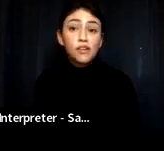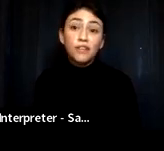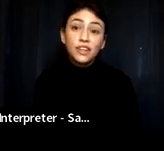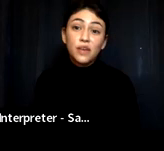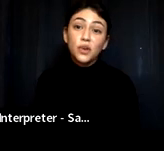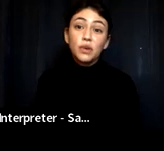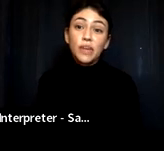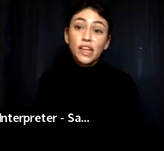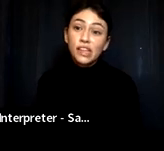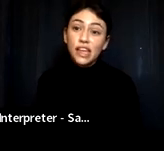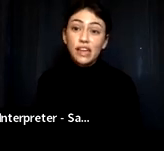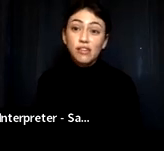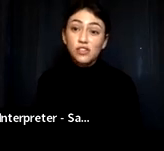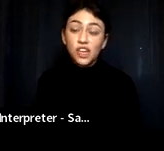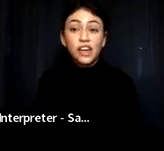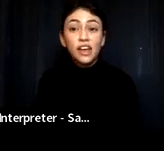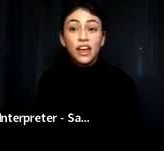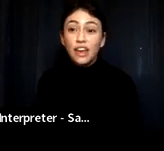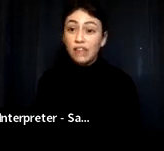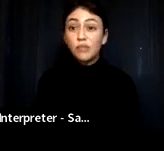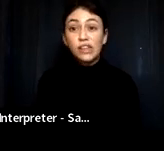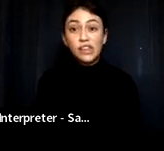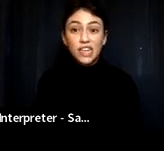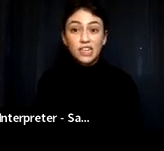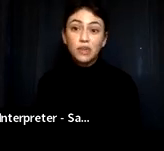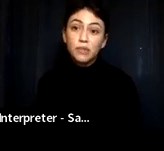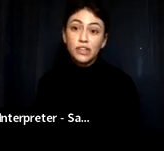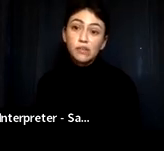So often I would go to meetings at the ASG and as the President I need to be participatory and active.